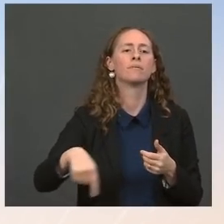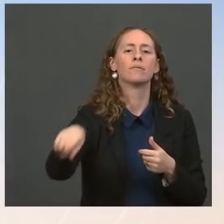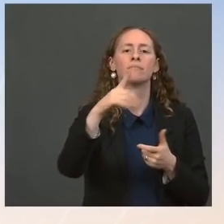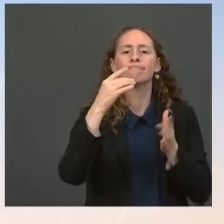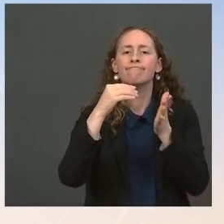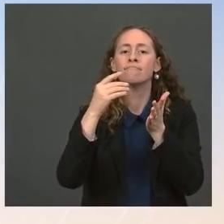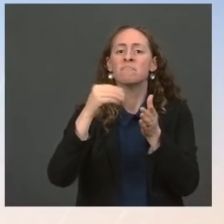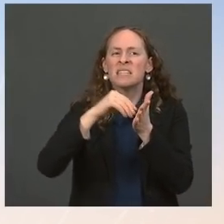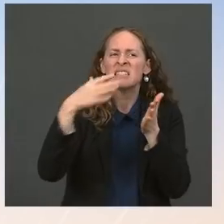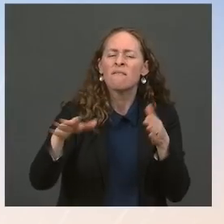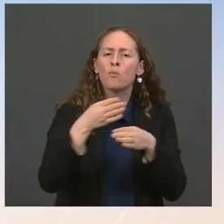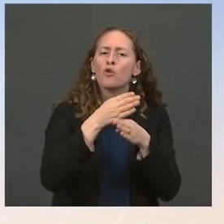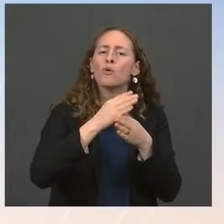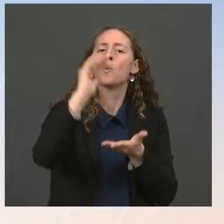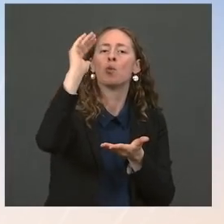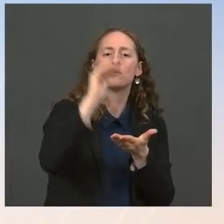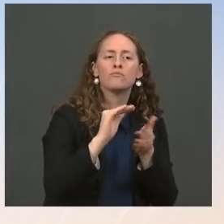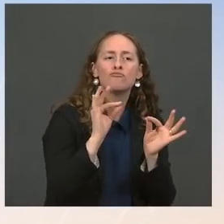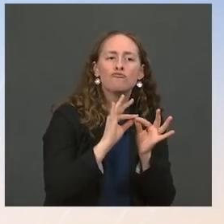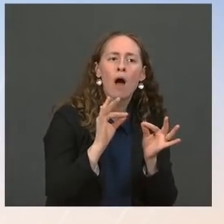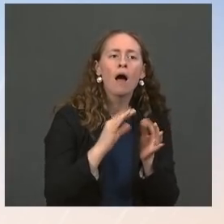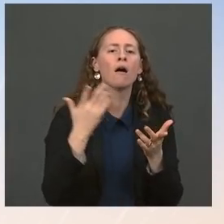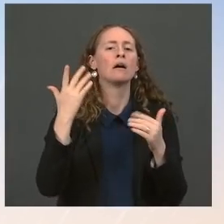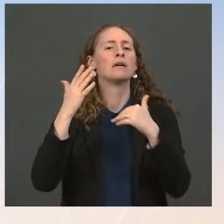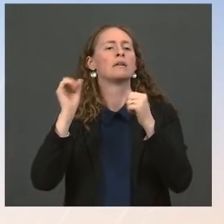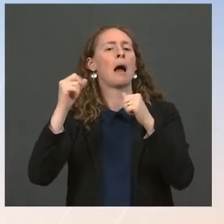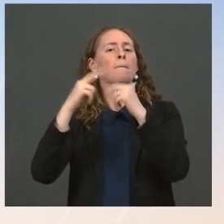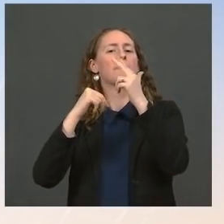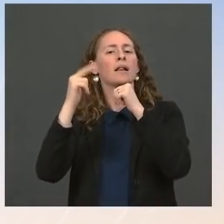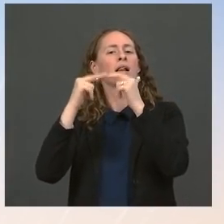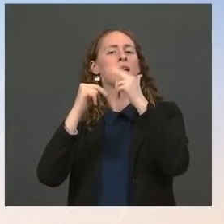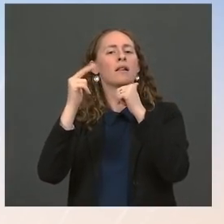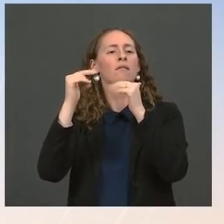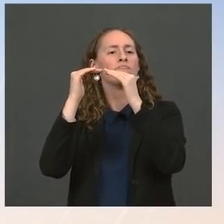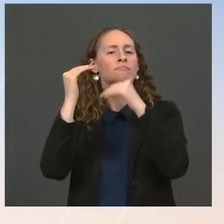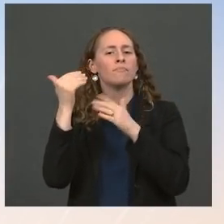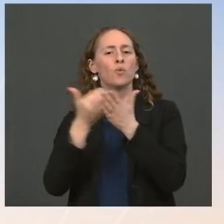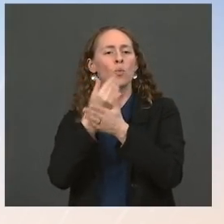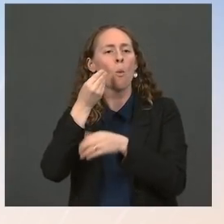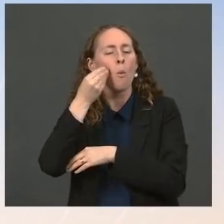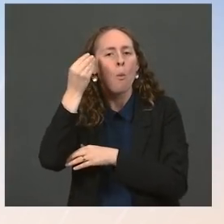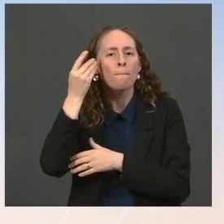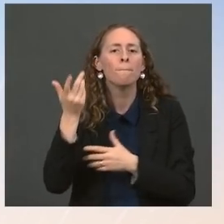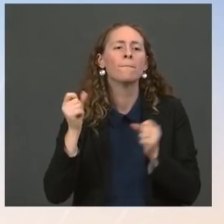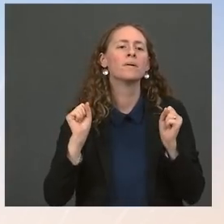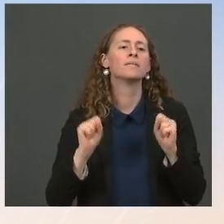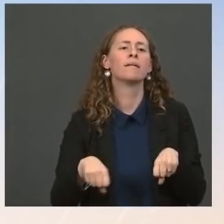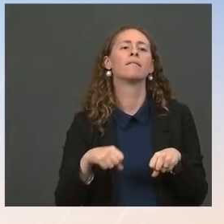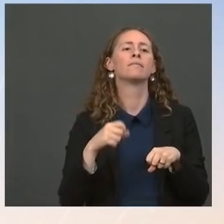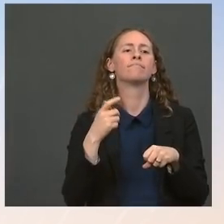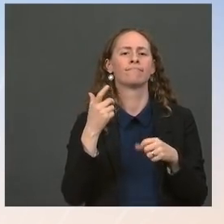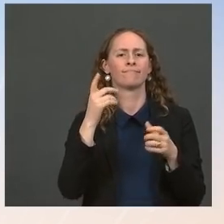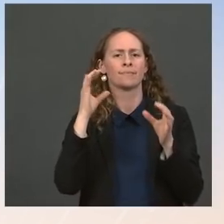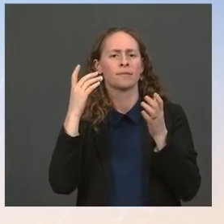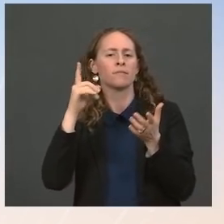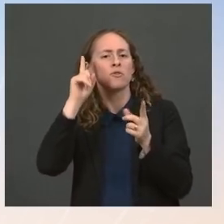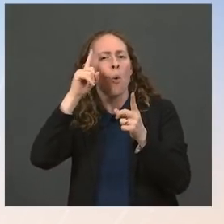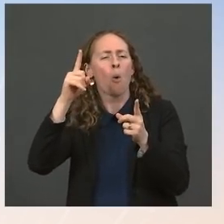new houses can be built and we can address the housing shortage and address housing prices. So, I would say, for average people sitting at home,